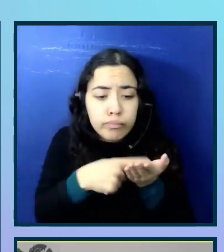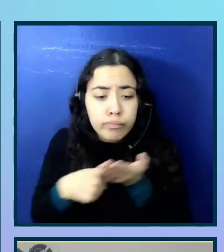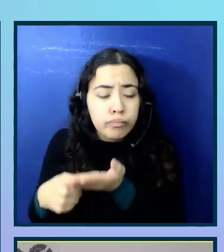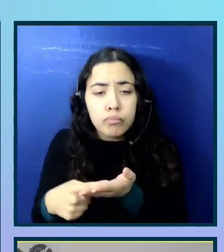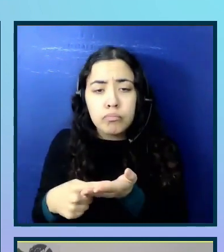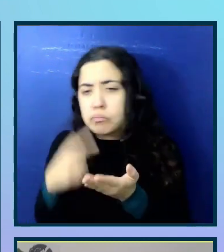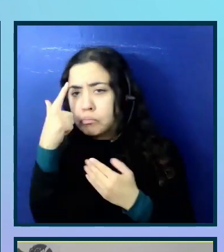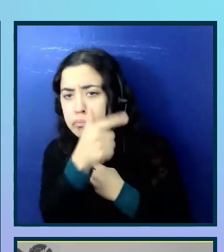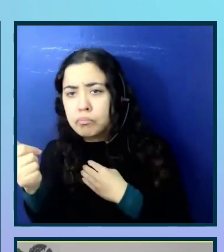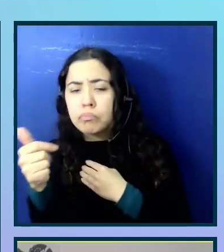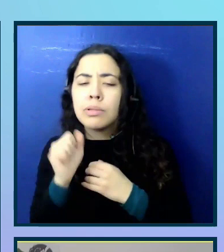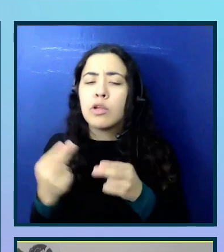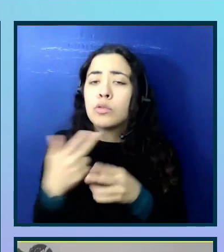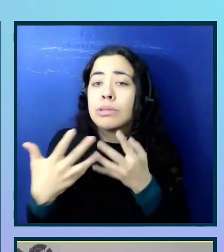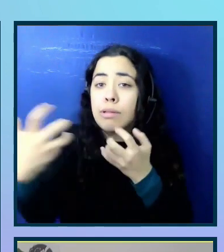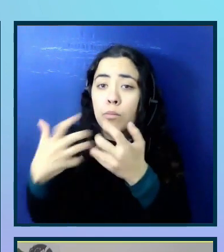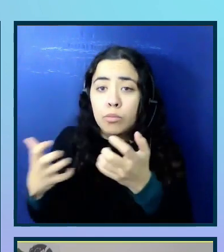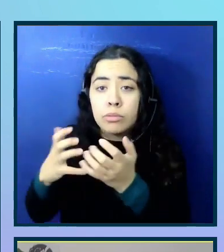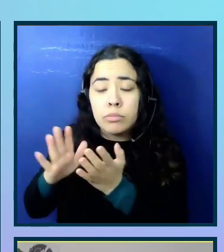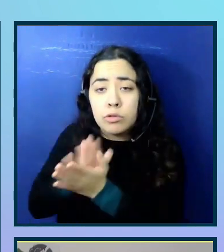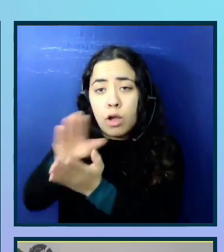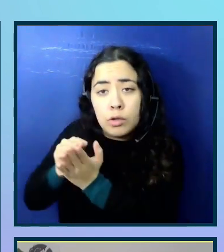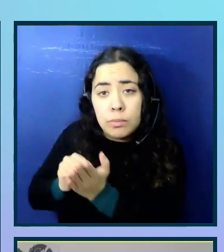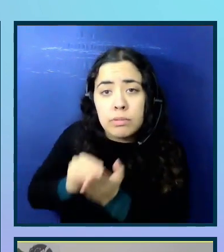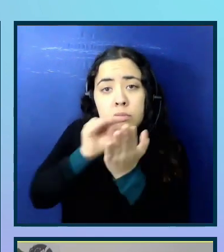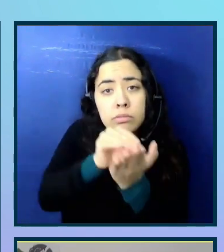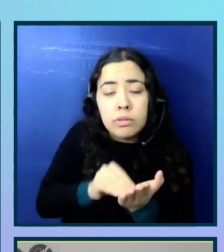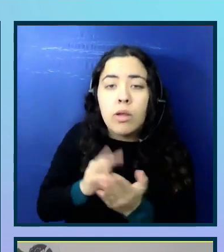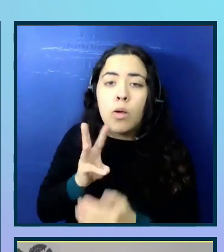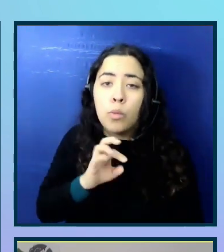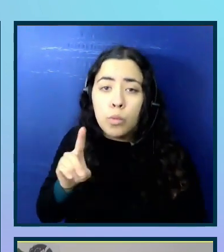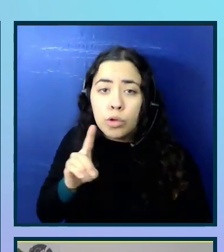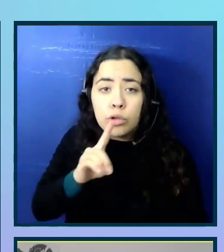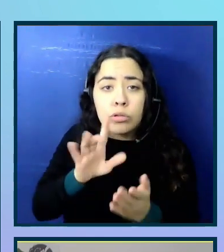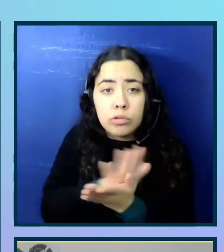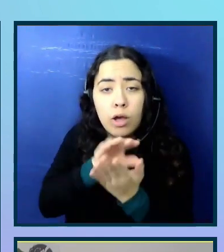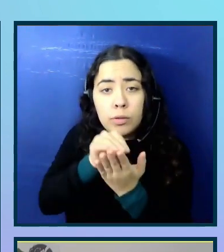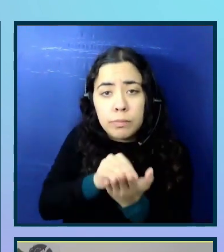You could use separate documents. Like I know some people document things in word documents, even in Excel sheets